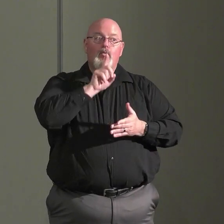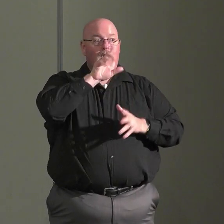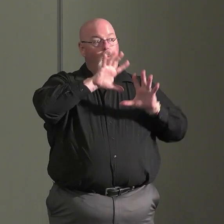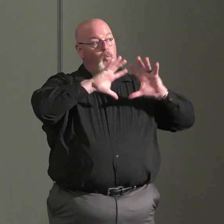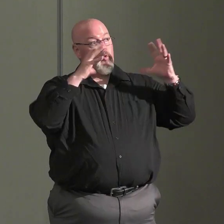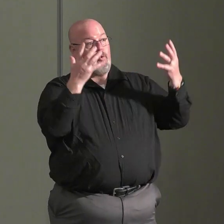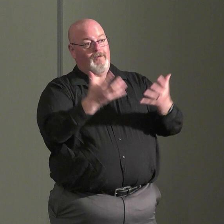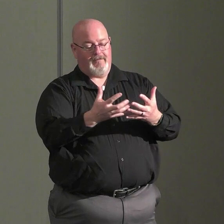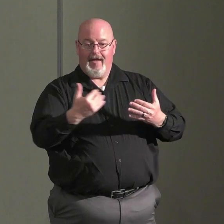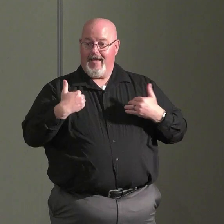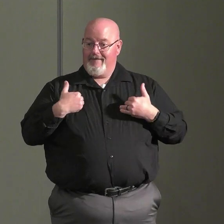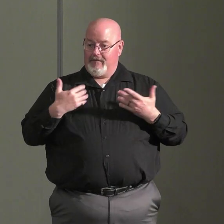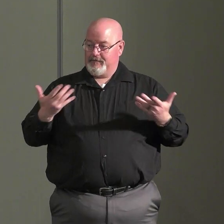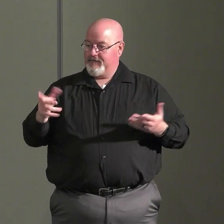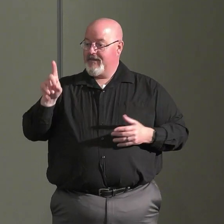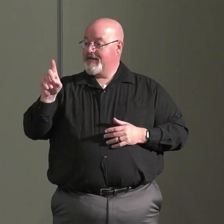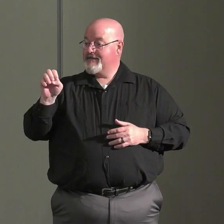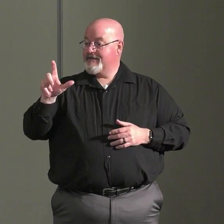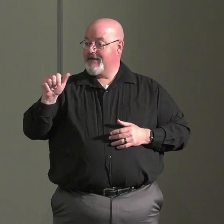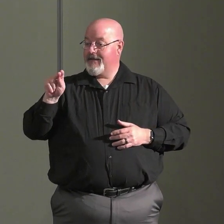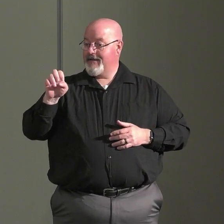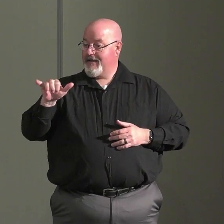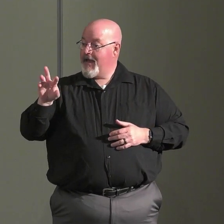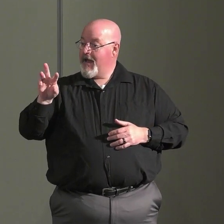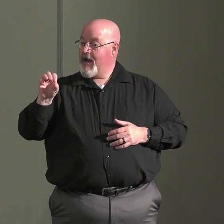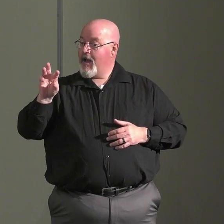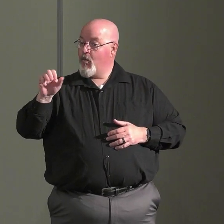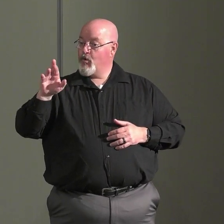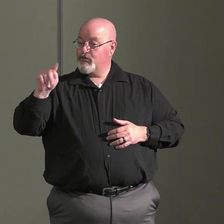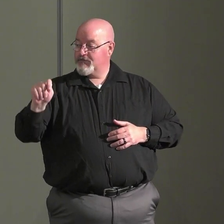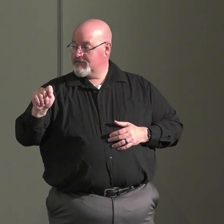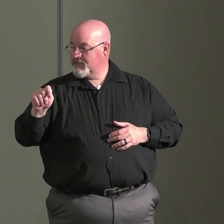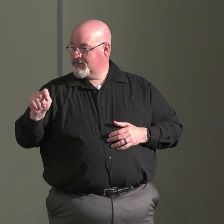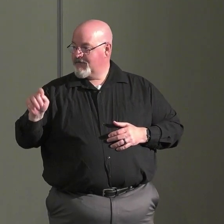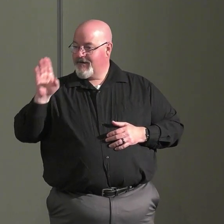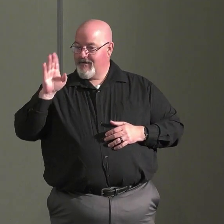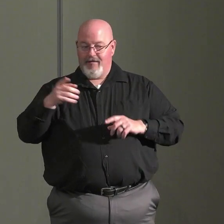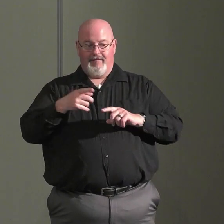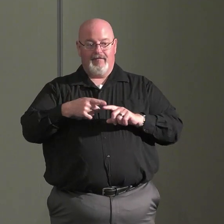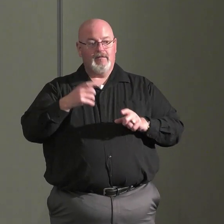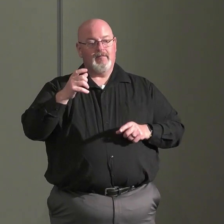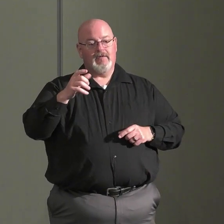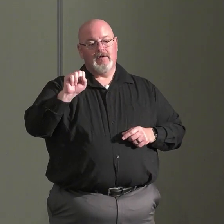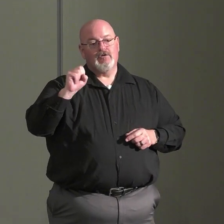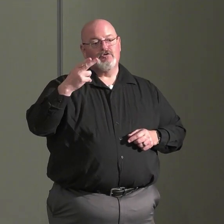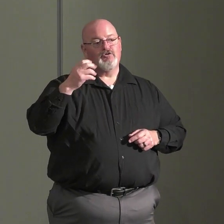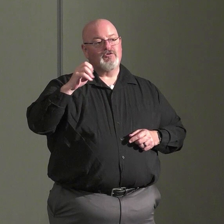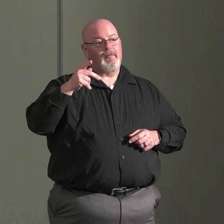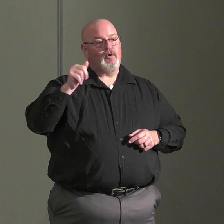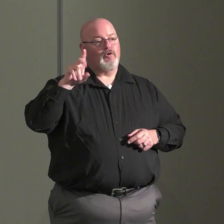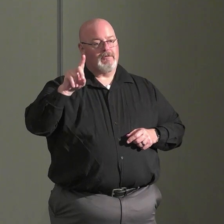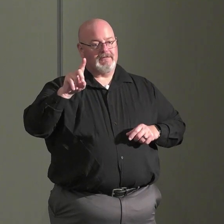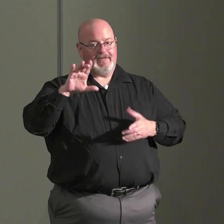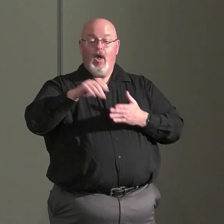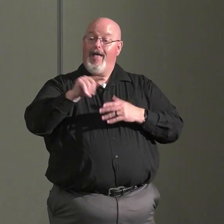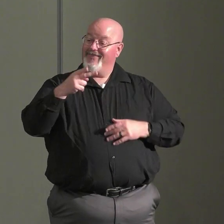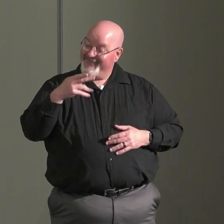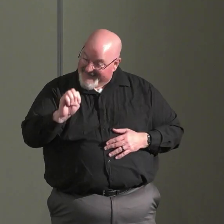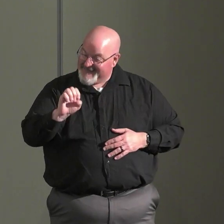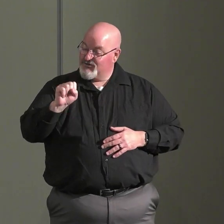We have with us Delaney Cowart, from Shepherd Center. Is it the Shepherd Center or Shepherd Center >> DELANEY: Just Shepherd Center.